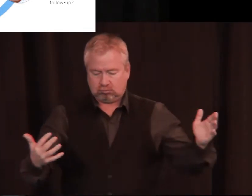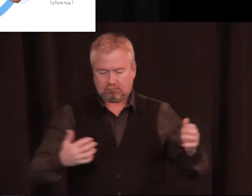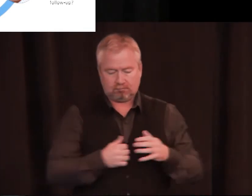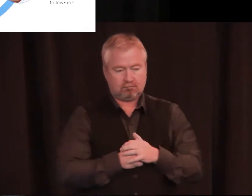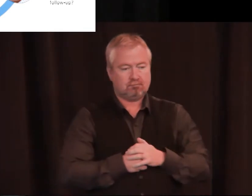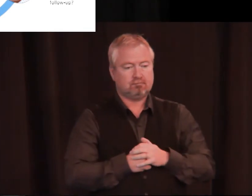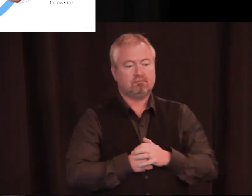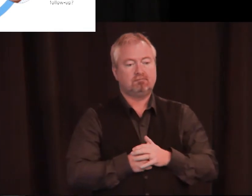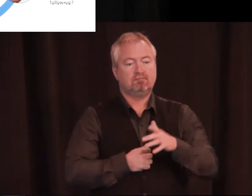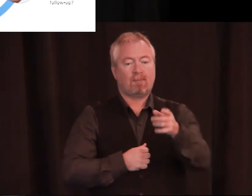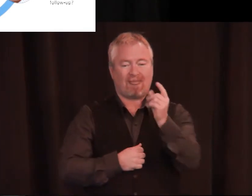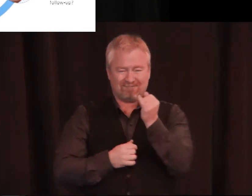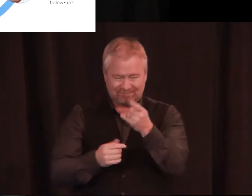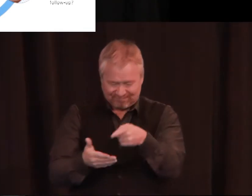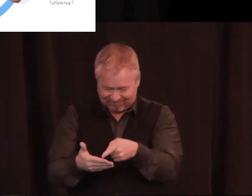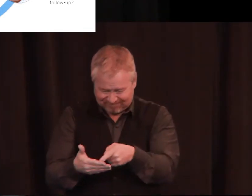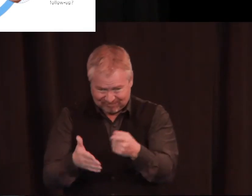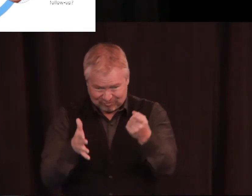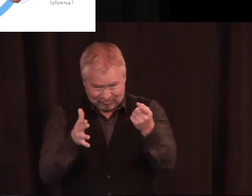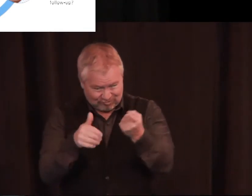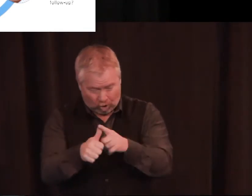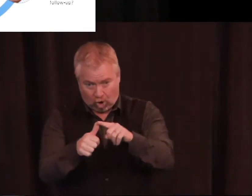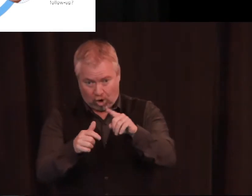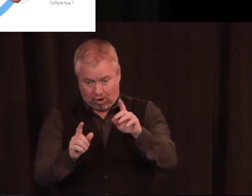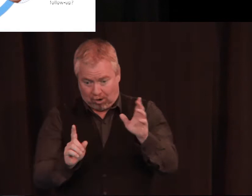after they've been identified by the newborn hearing screen,